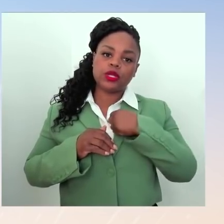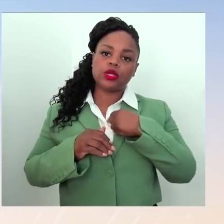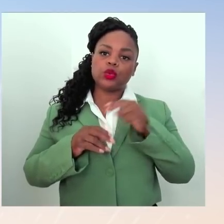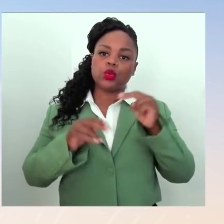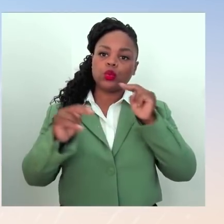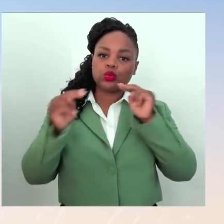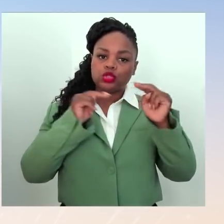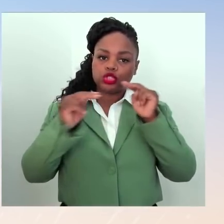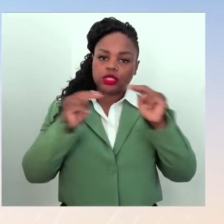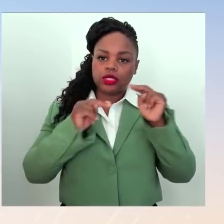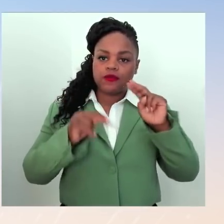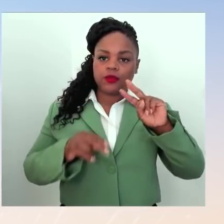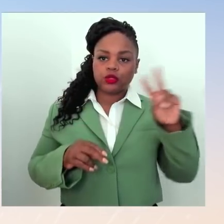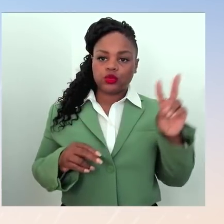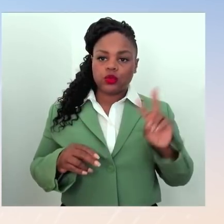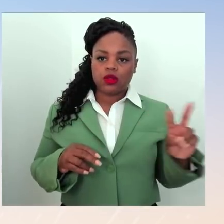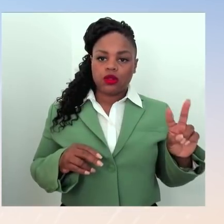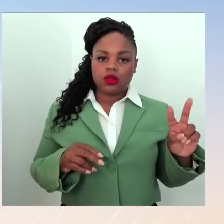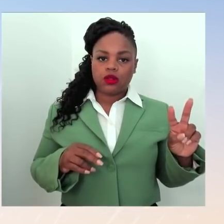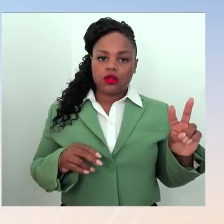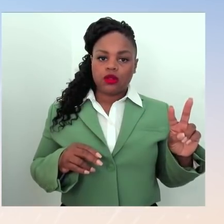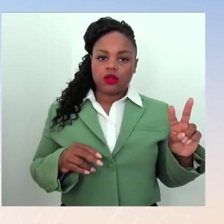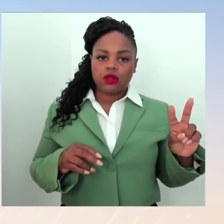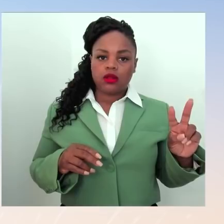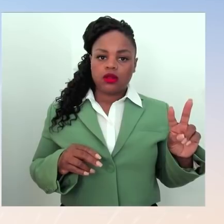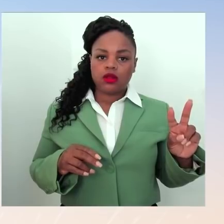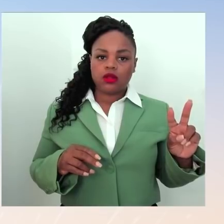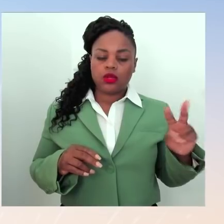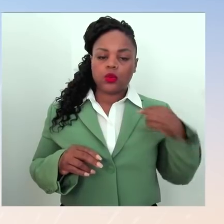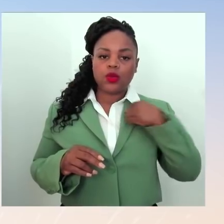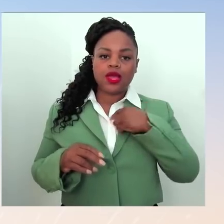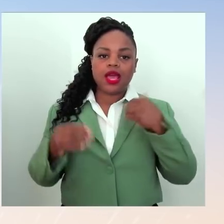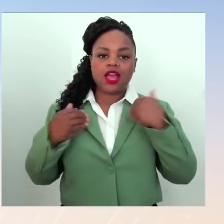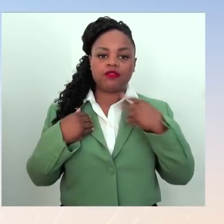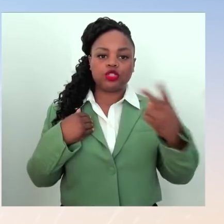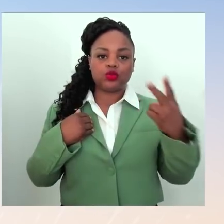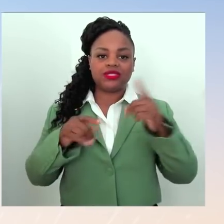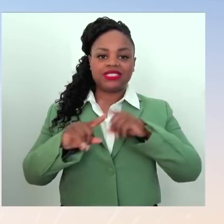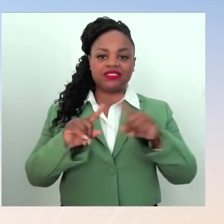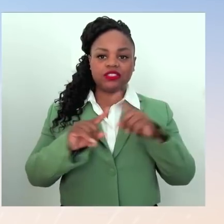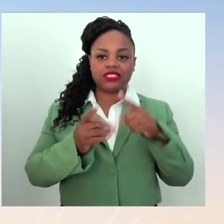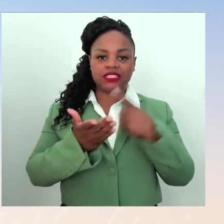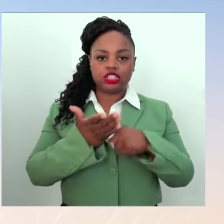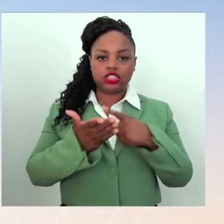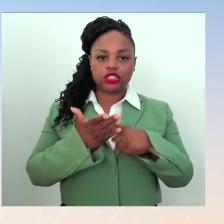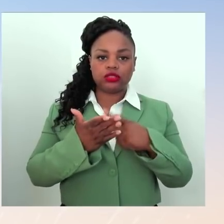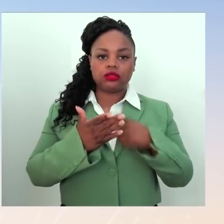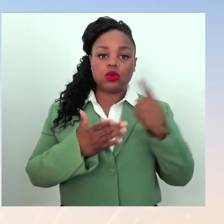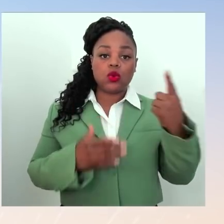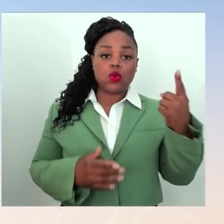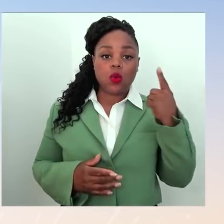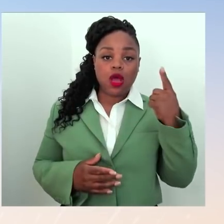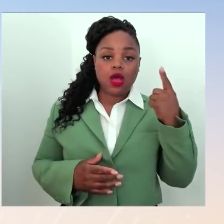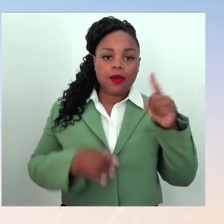writ large, but not at the same time. The Press: And obviously, Vice President Harris is going to Poland and Romania this week. Can you talk a little bit more about